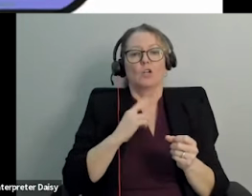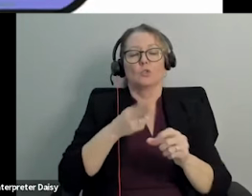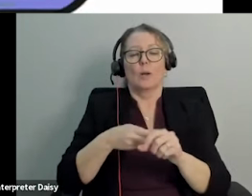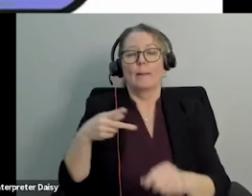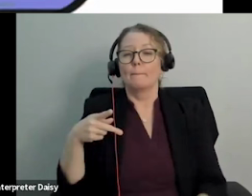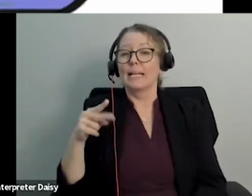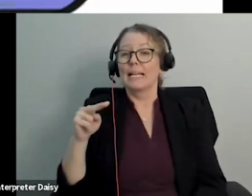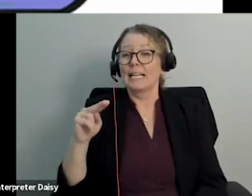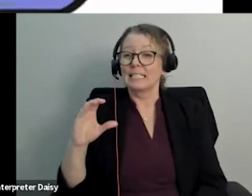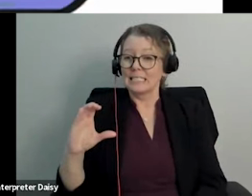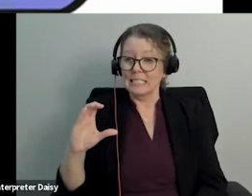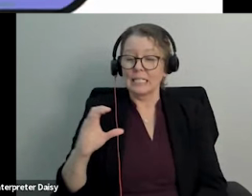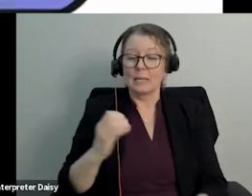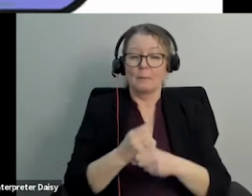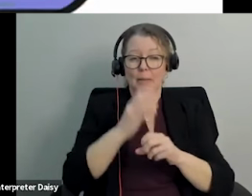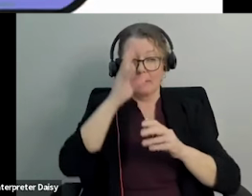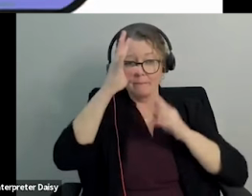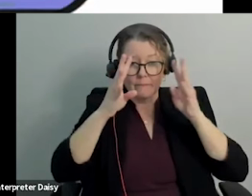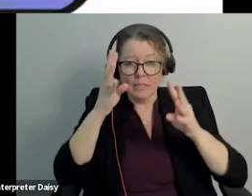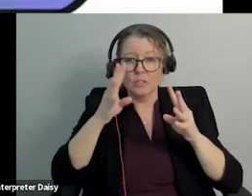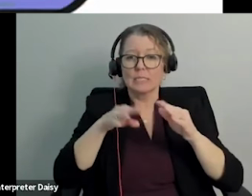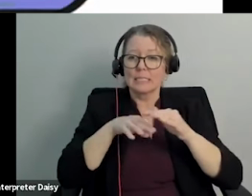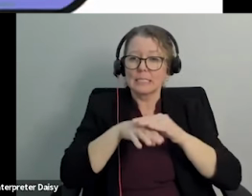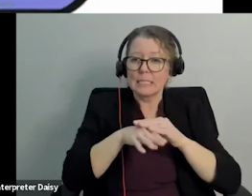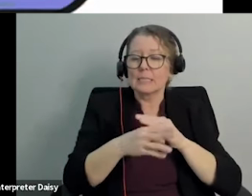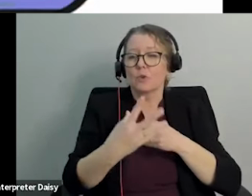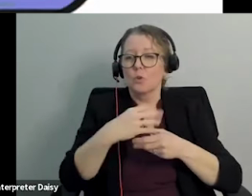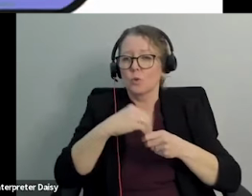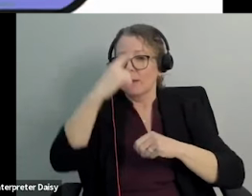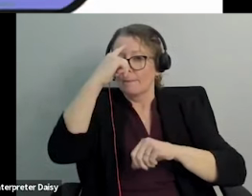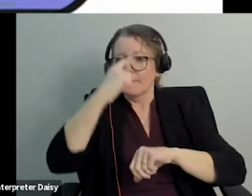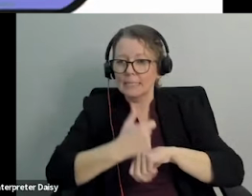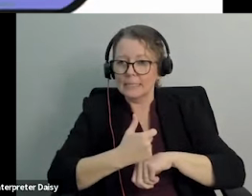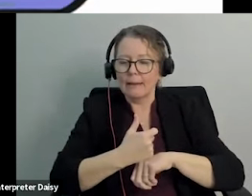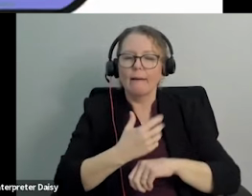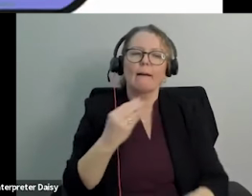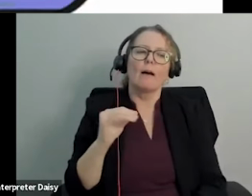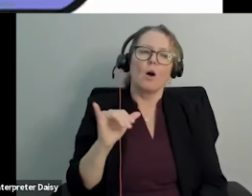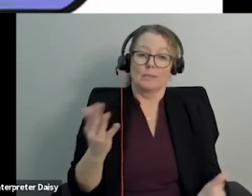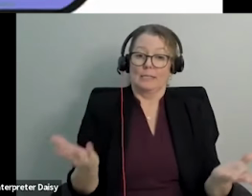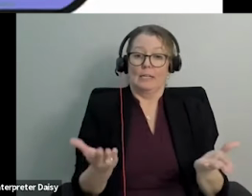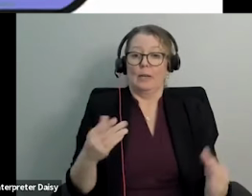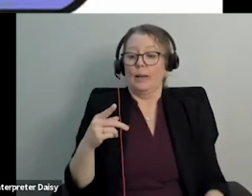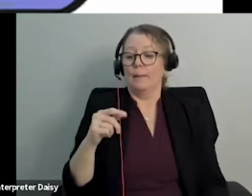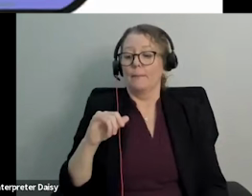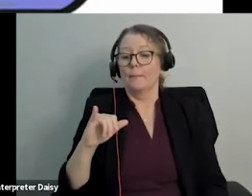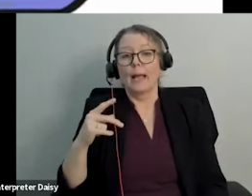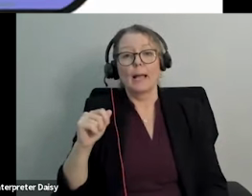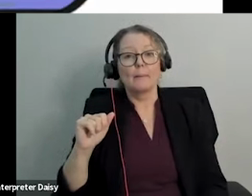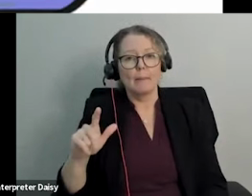to help build innovations with an accessible and inclusive mindset. And lastly, here at PayPal, I am doing this every day.